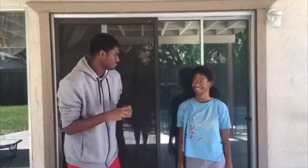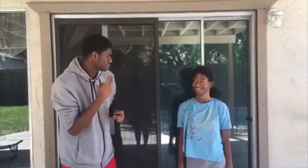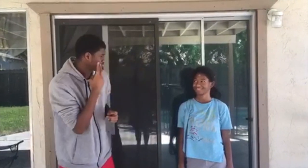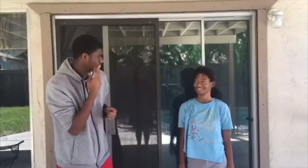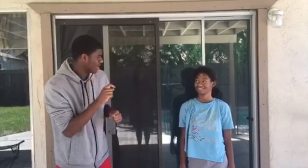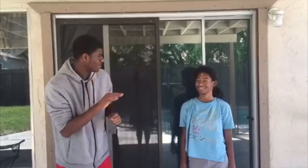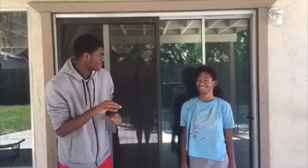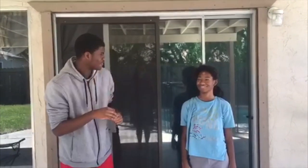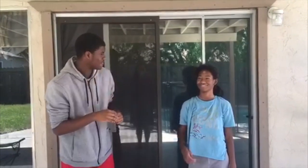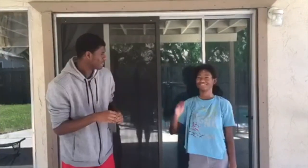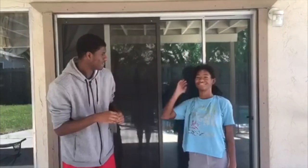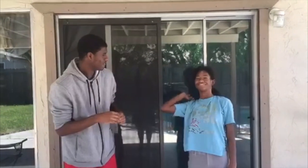Tough, can you get it off?